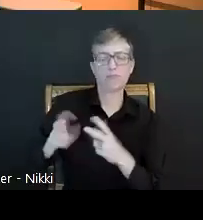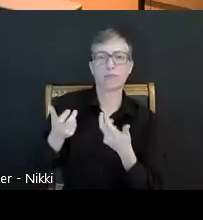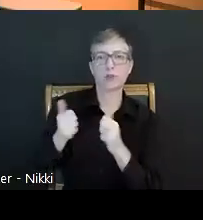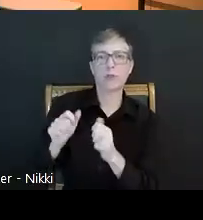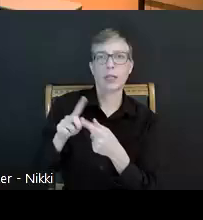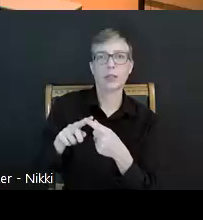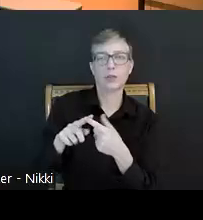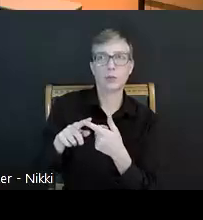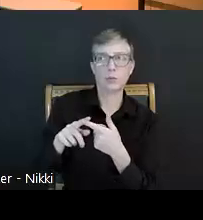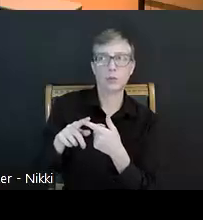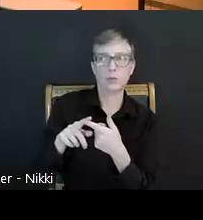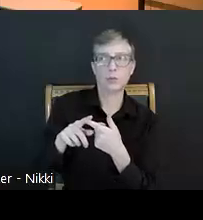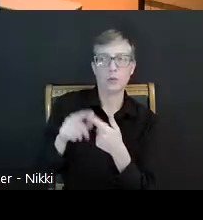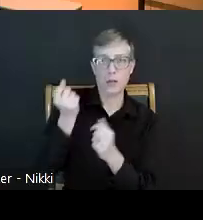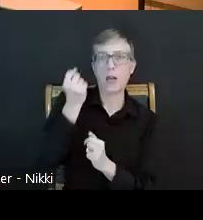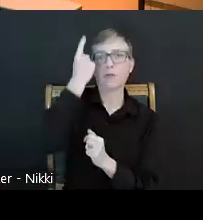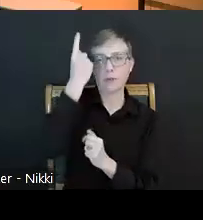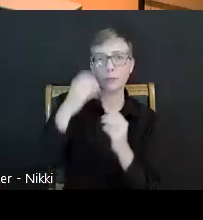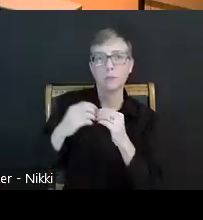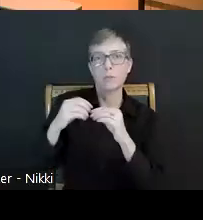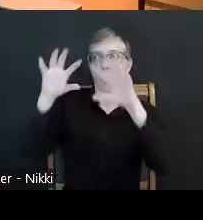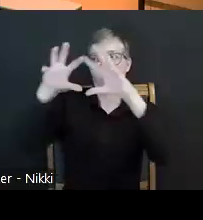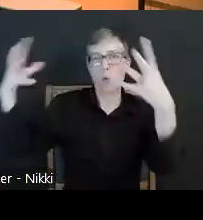wide- ranging needs that the patient might have in terms of interest in mental health